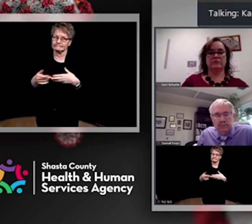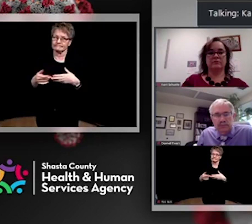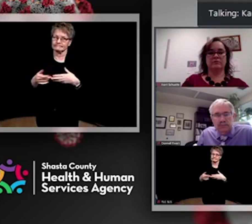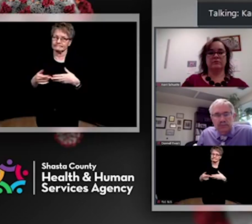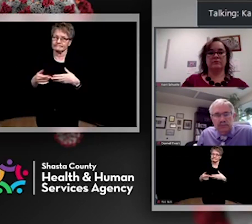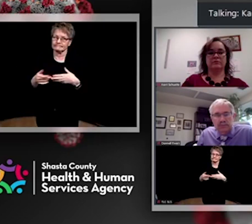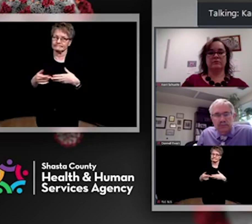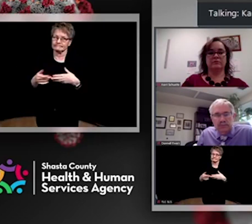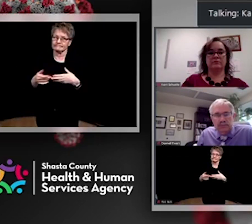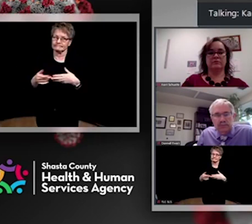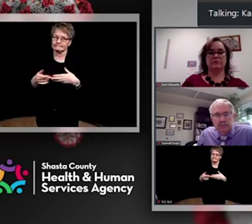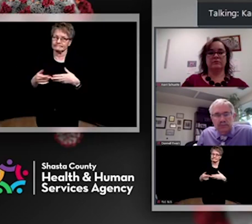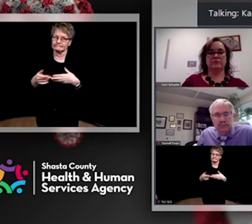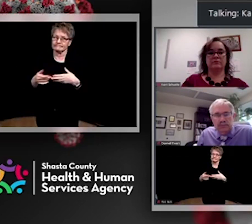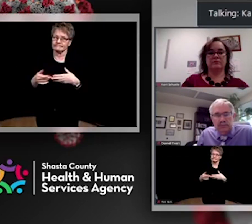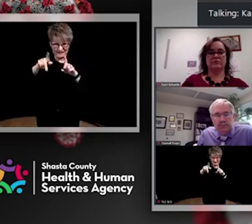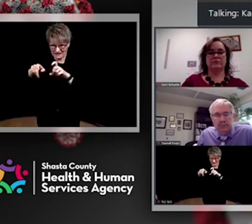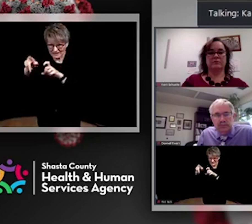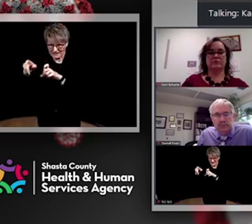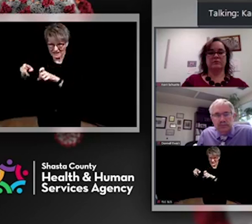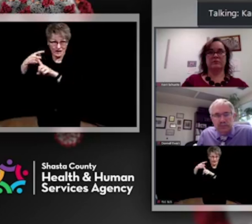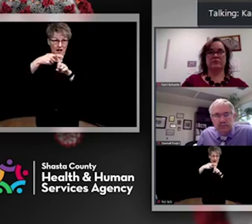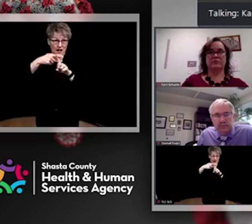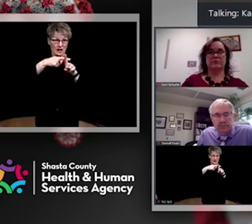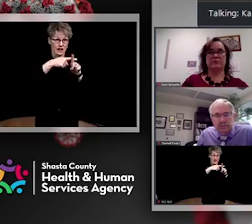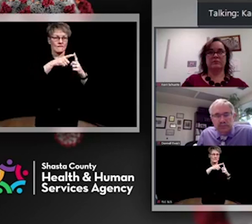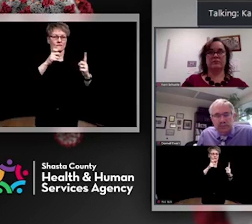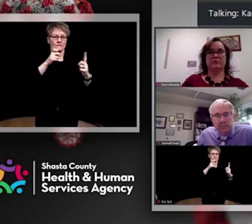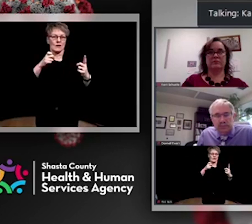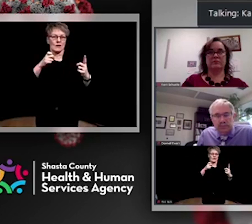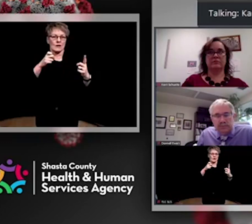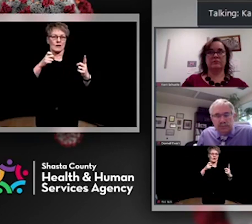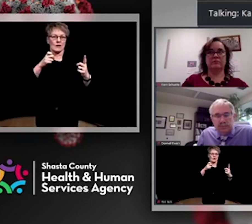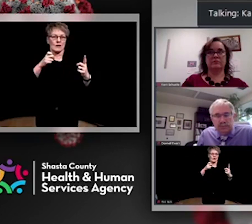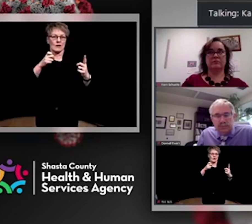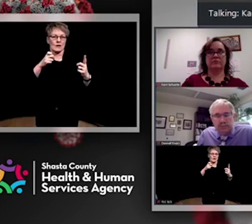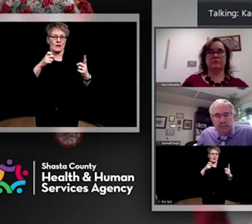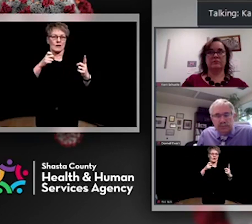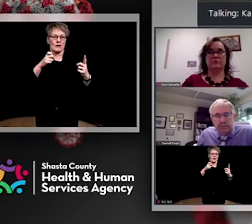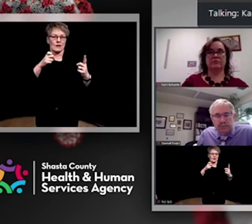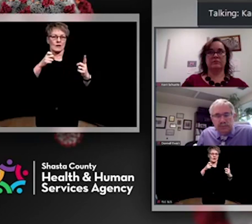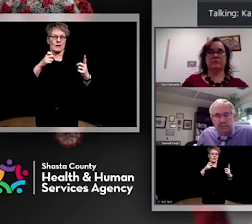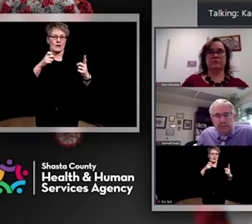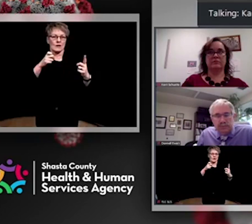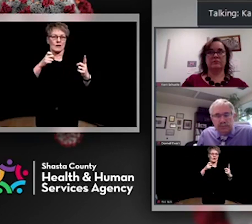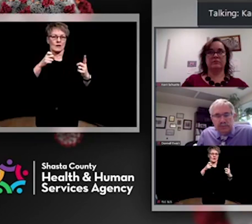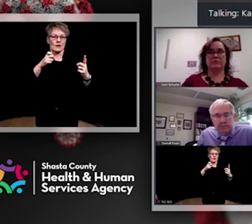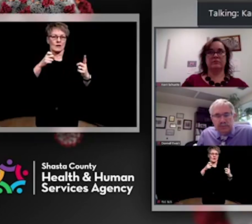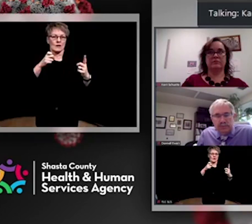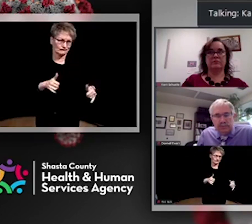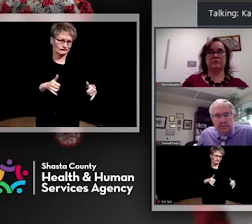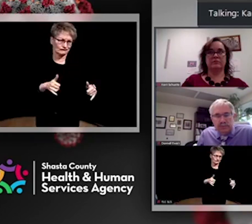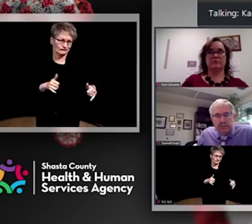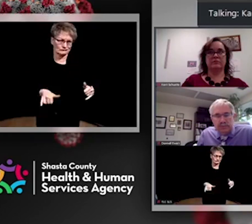expect to see more this is not a good place to be going into the holidays. Our hope was to actually